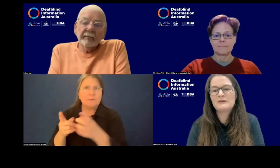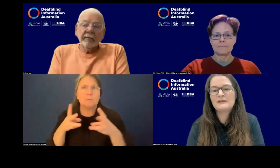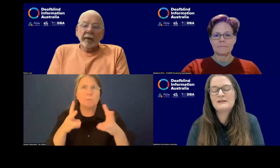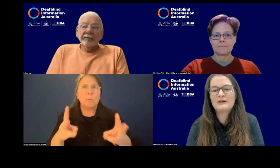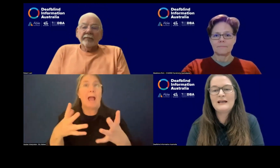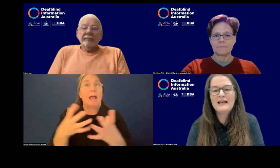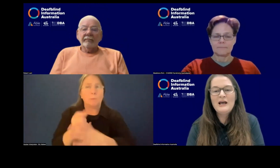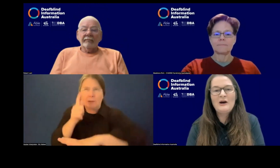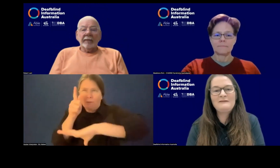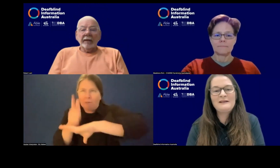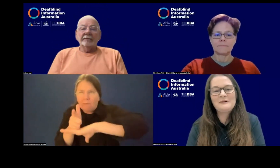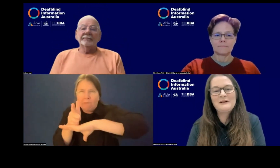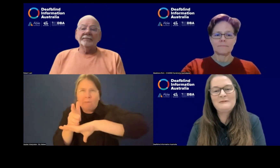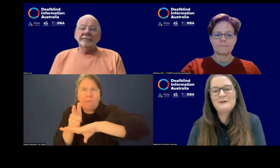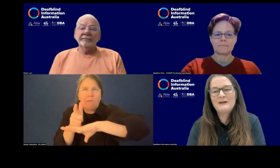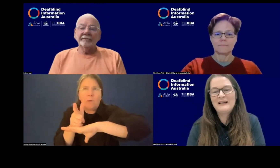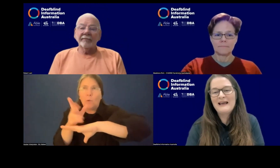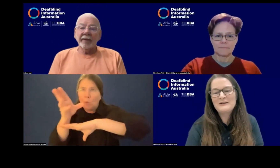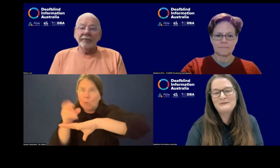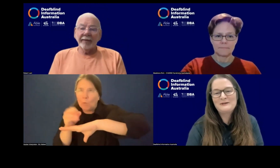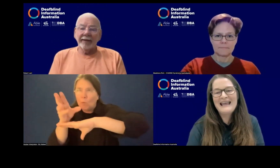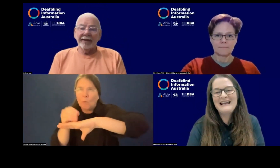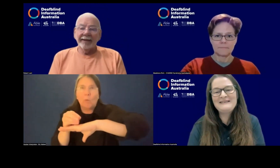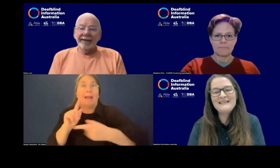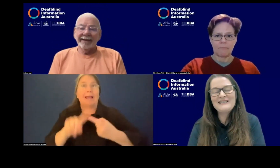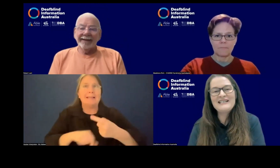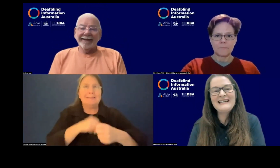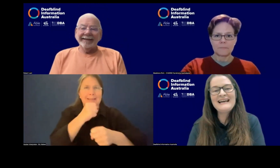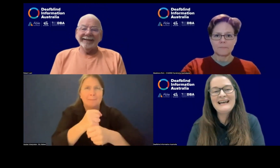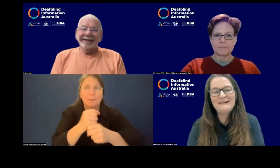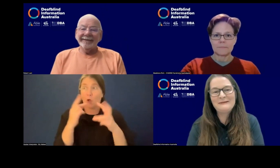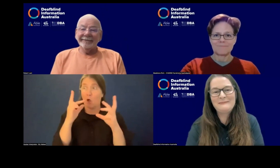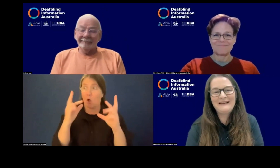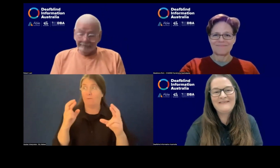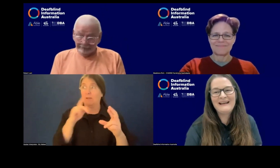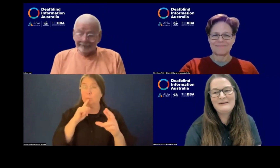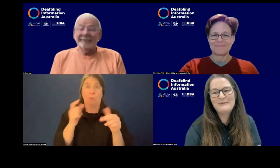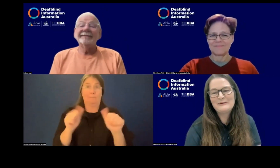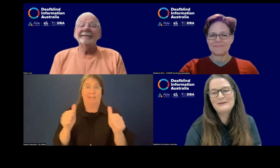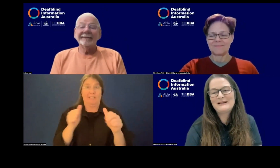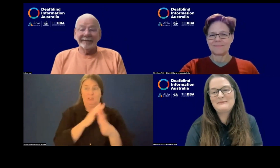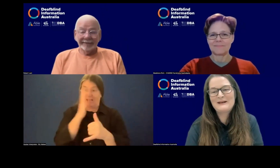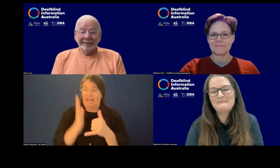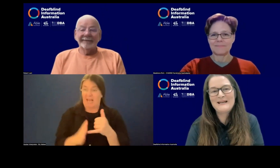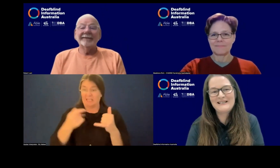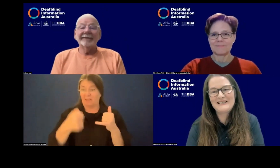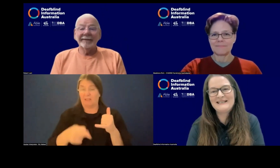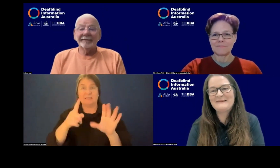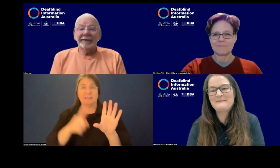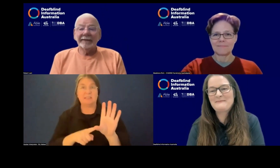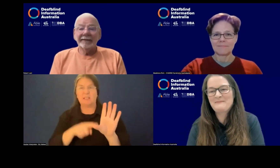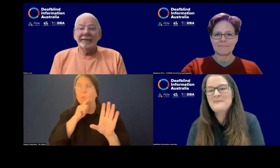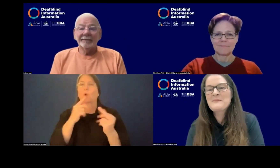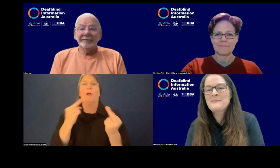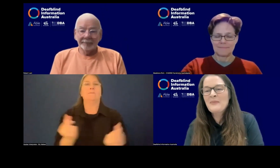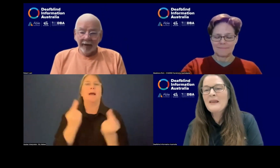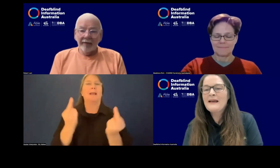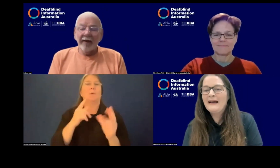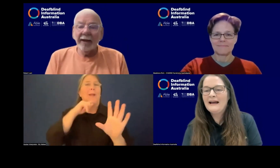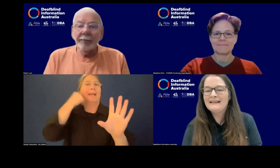Hopefully we'll be recording that toward the end of this year and it will be available some time next year.